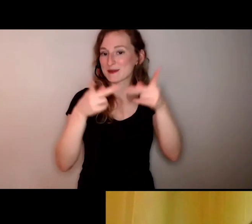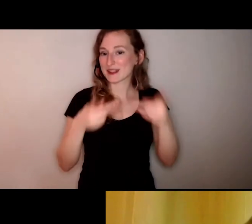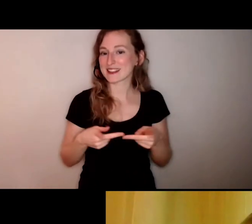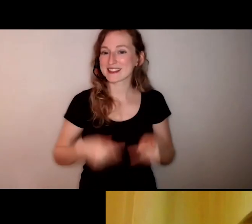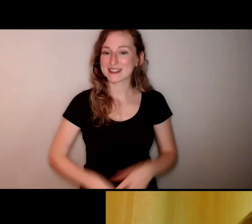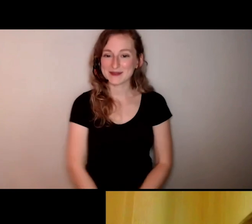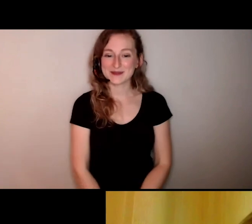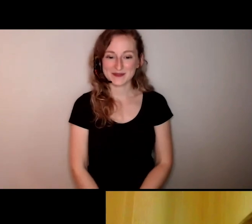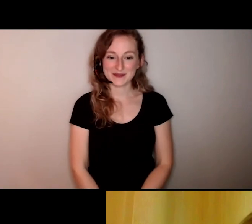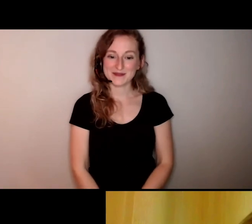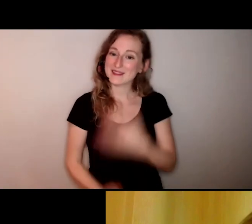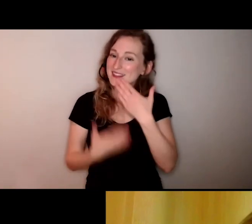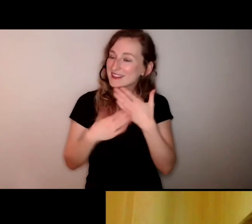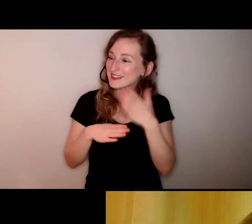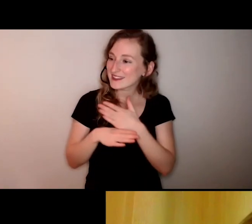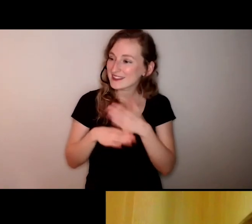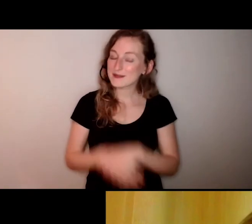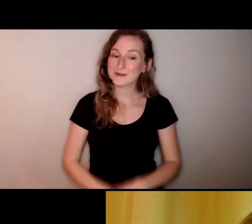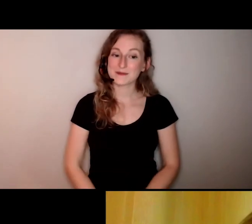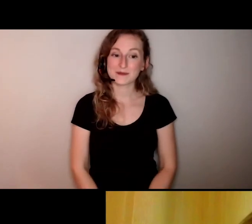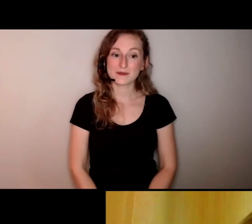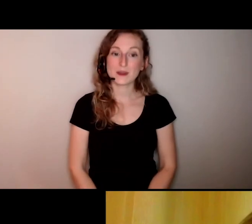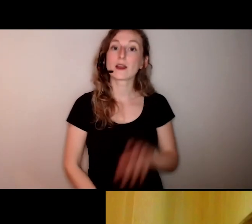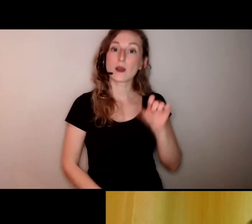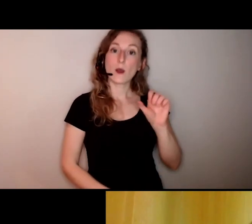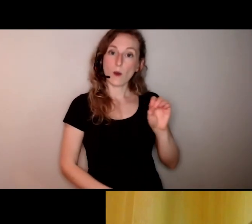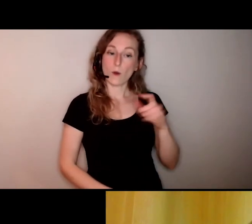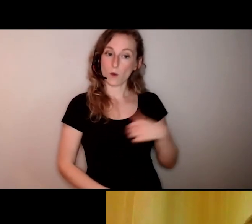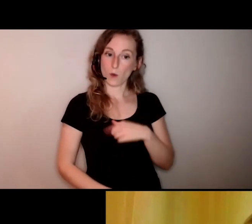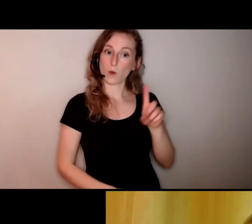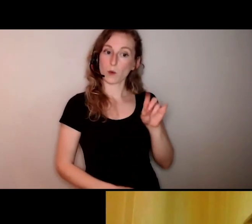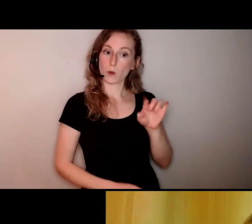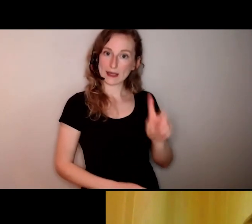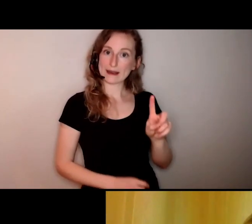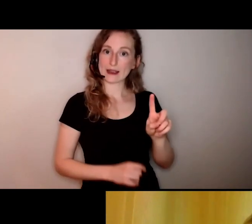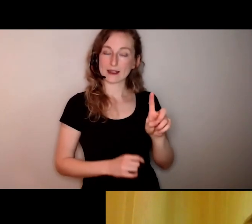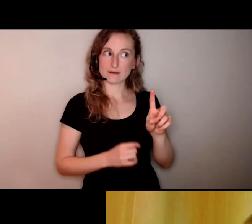yours. We found inspiration today in the shapes of Clyfford Still’s paintings.